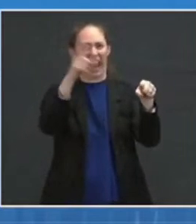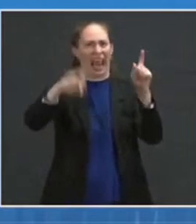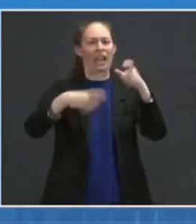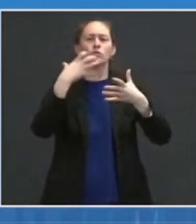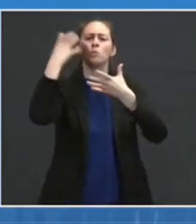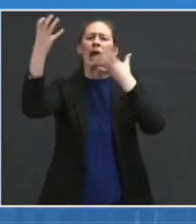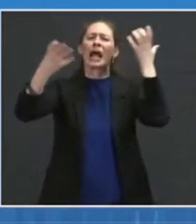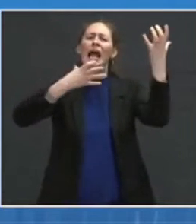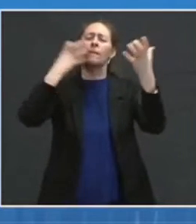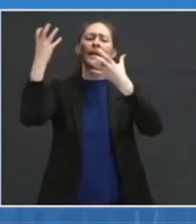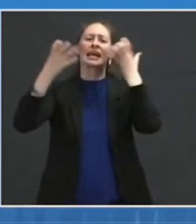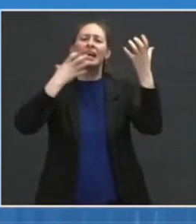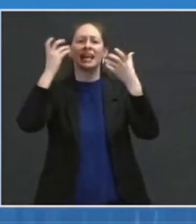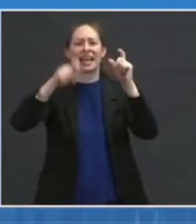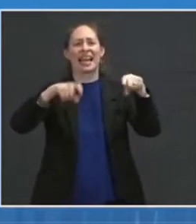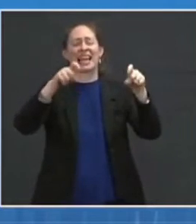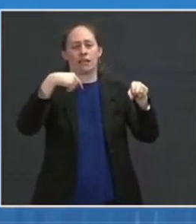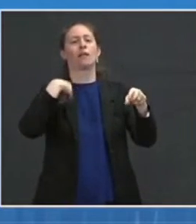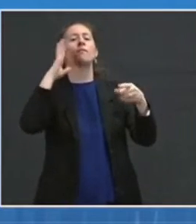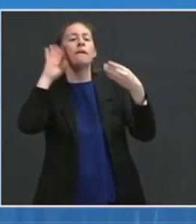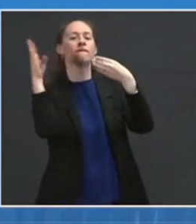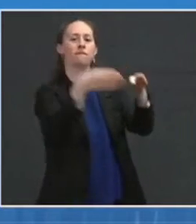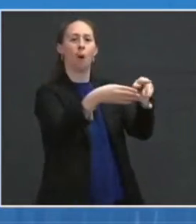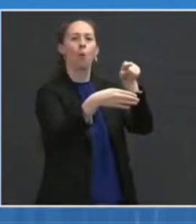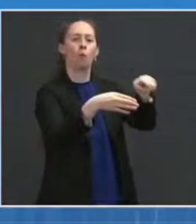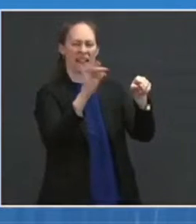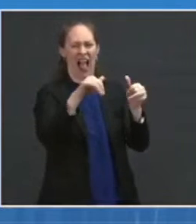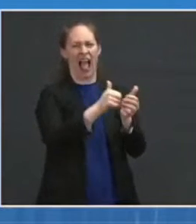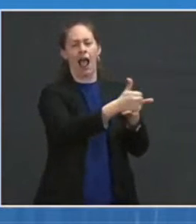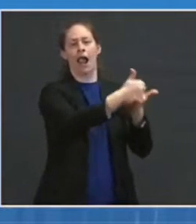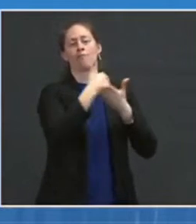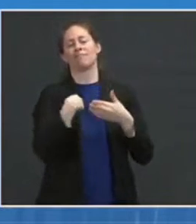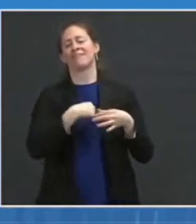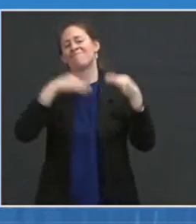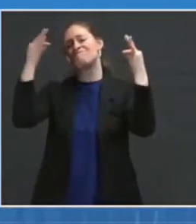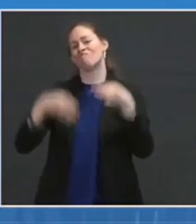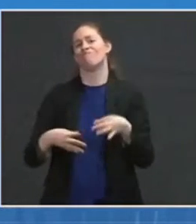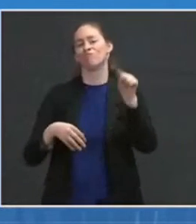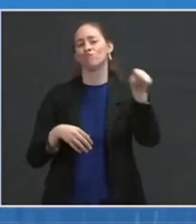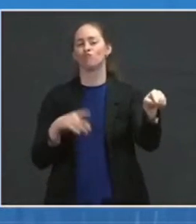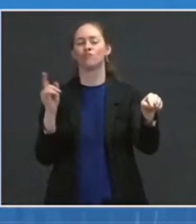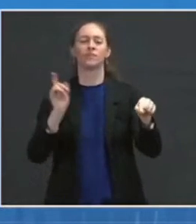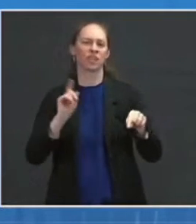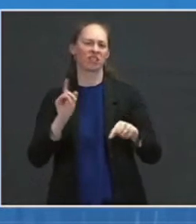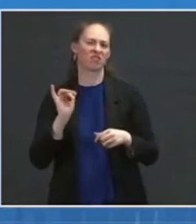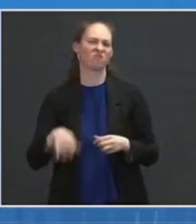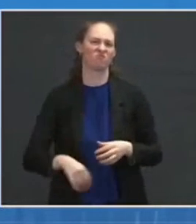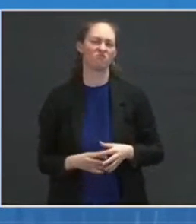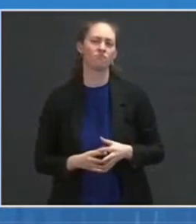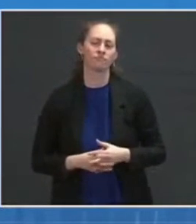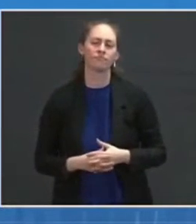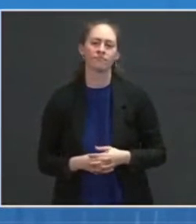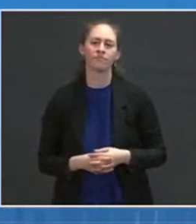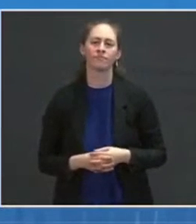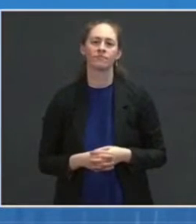AND IT, THE OUTREACH THAT IS NEEDED, WHETHER IT IS THE SIZE AS WELL AS WHAT MOBILE UNITS